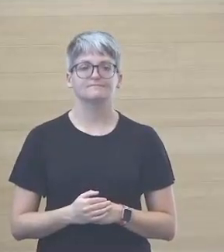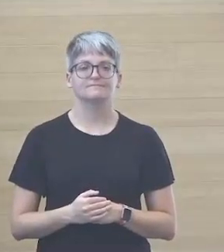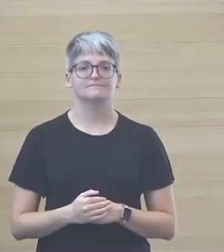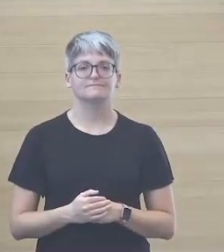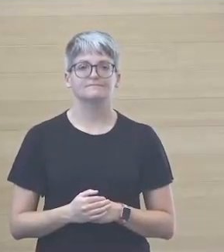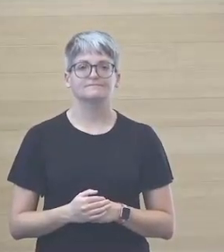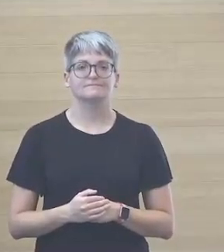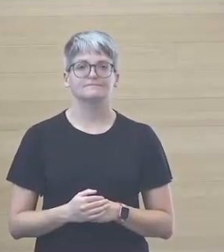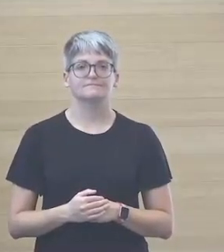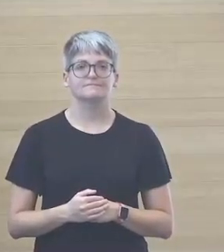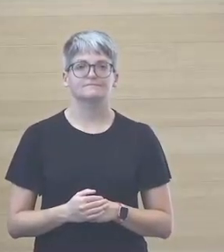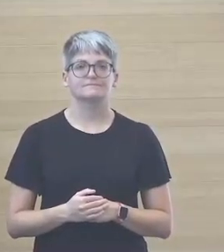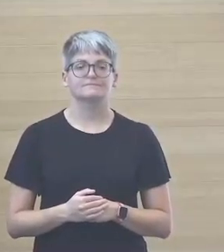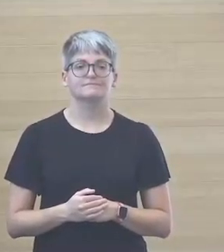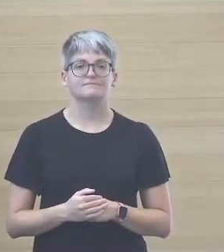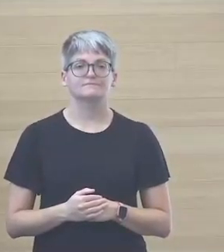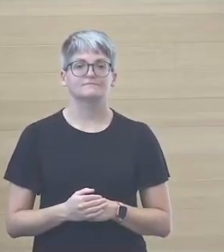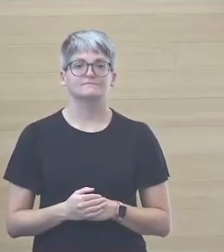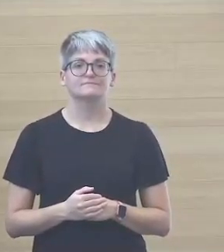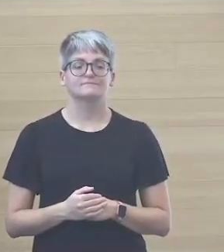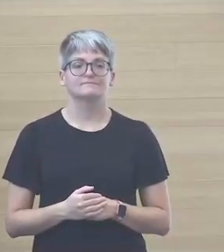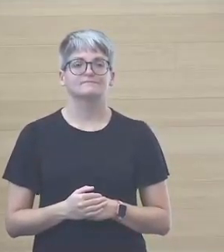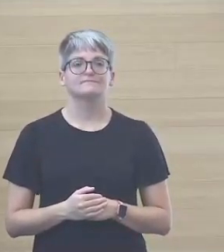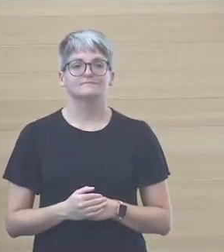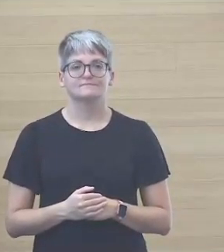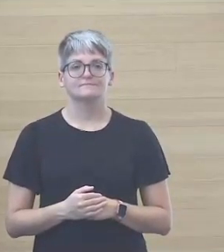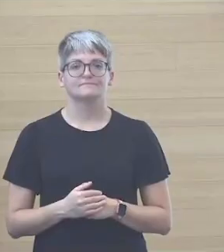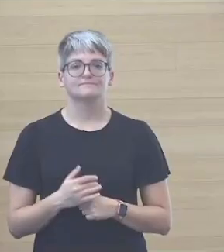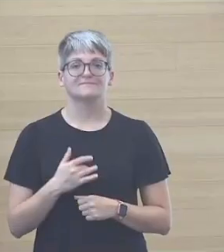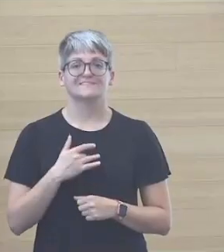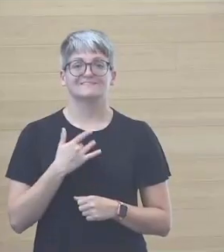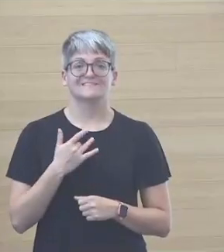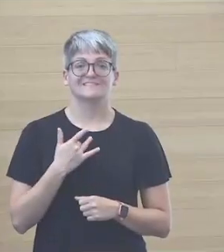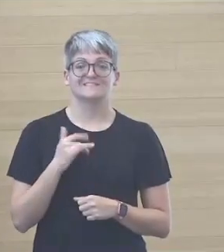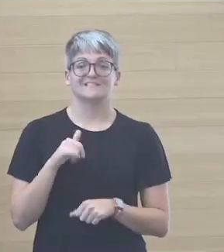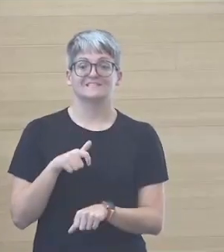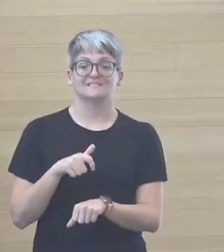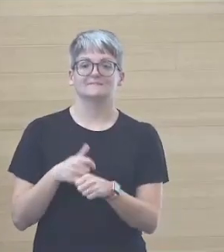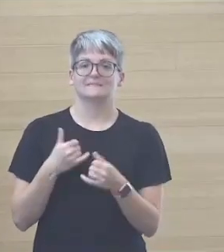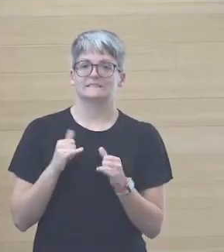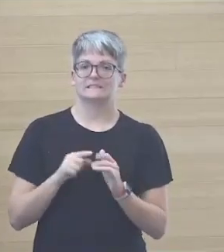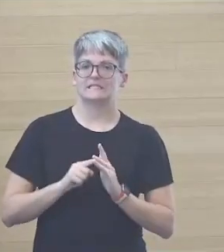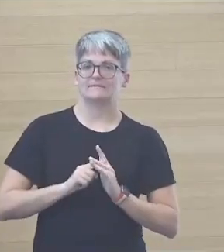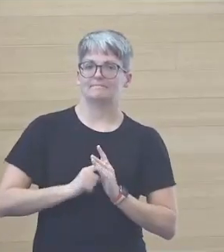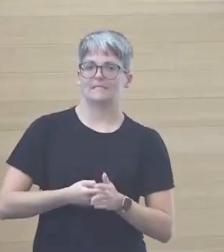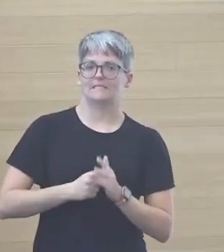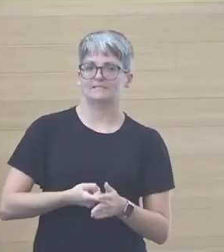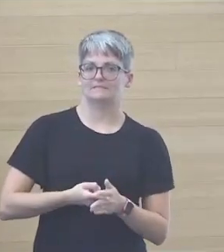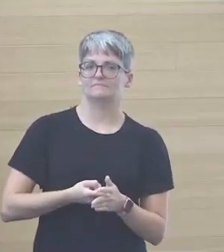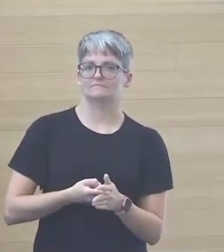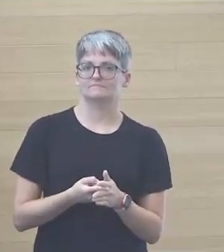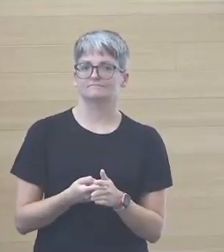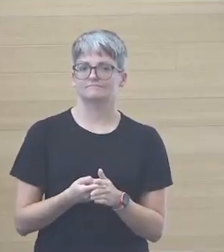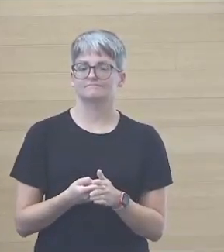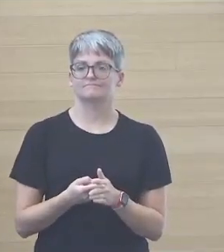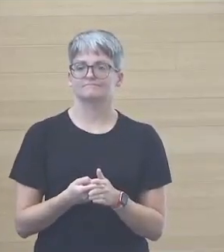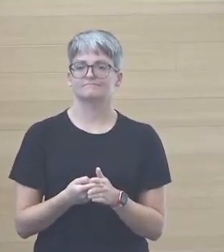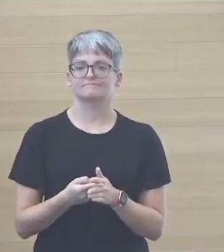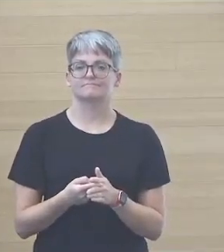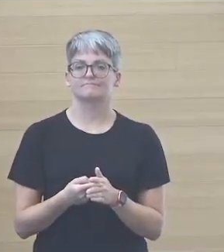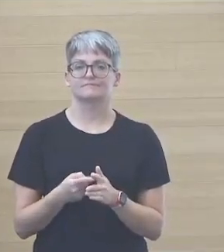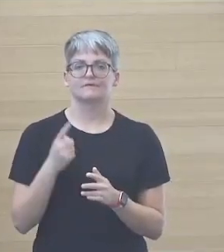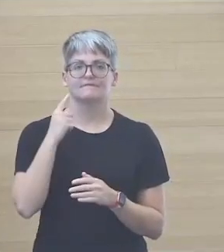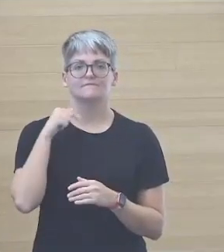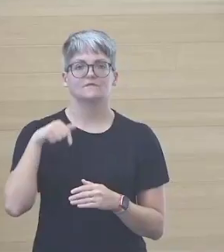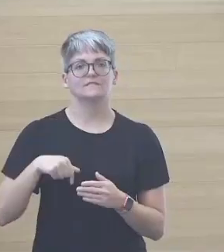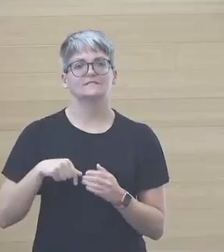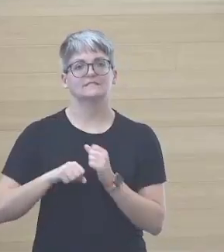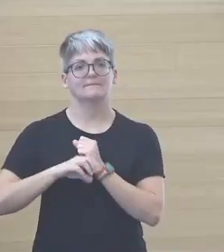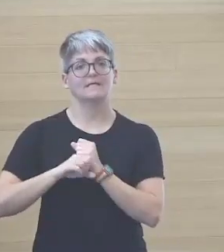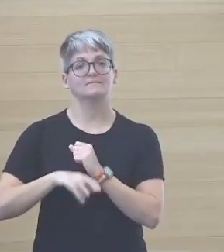feel was still the beginning of the campaign.